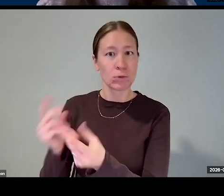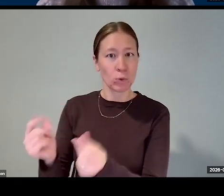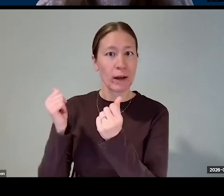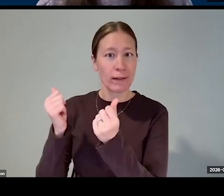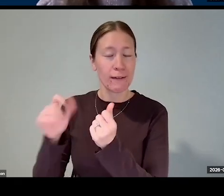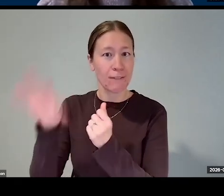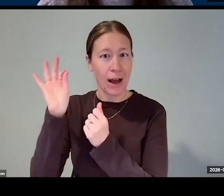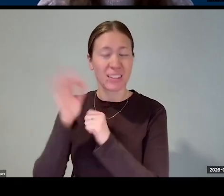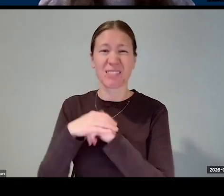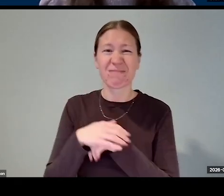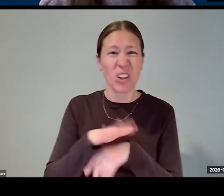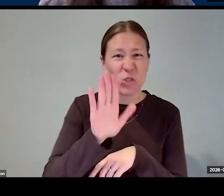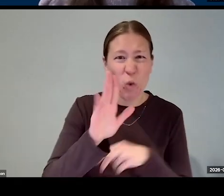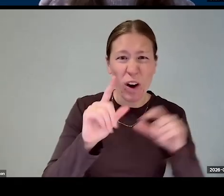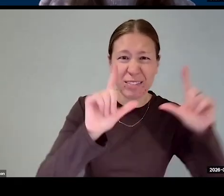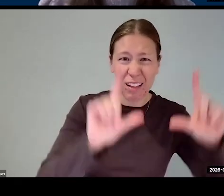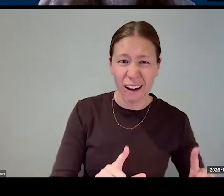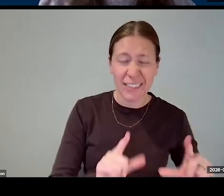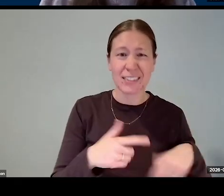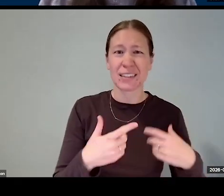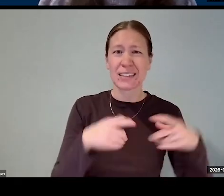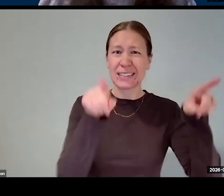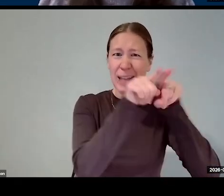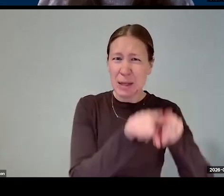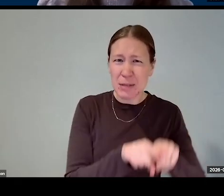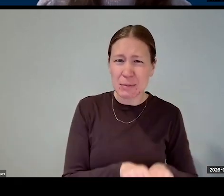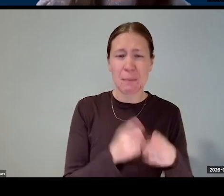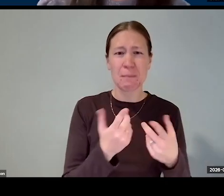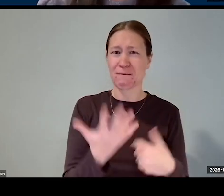for five slides in a row or have a slide with no title at all.